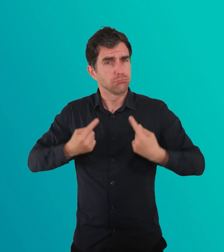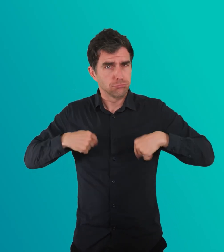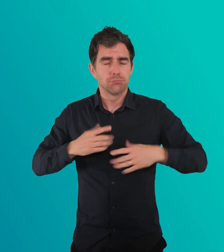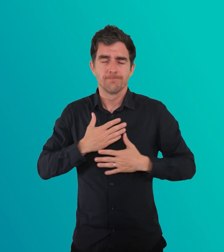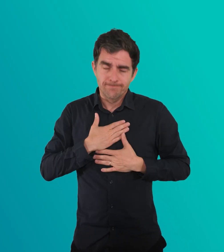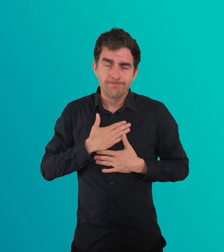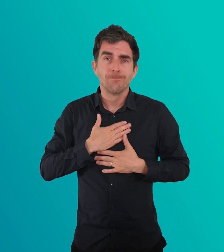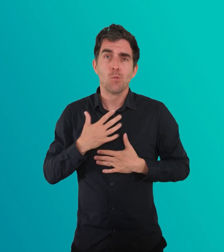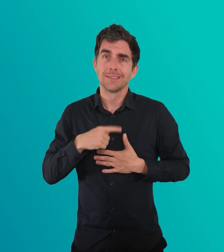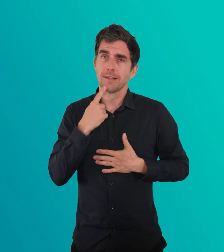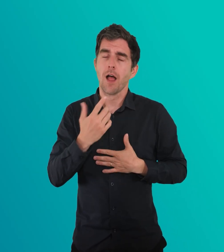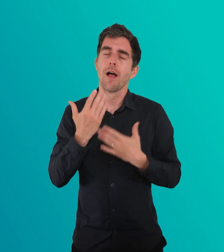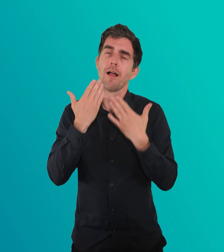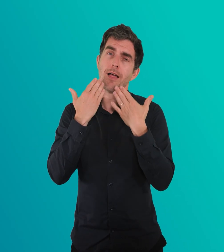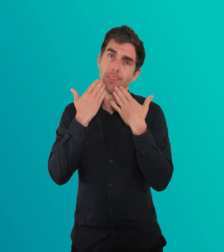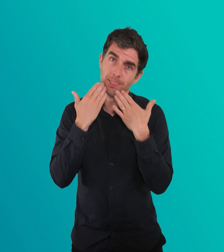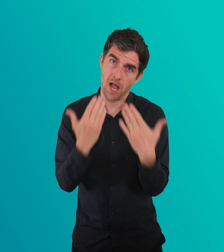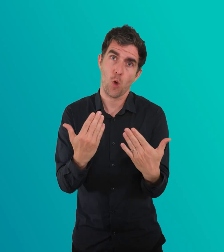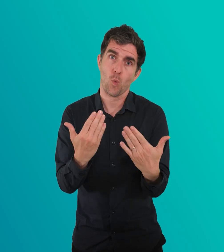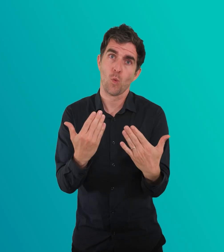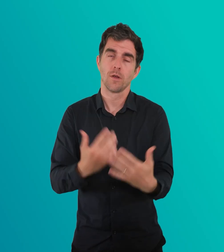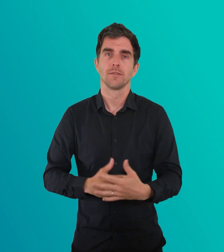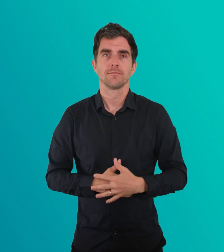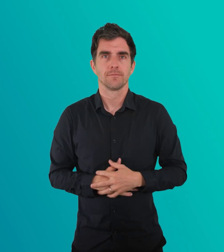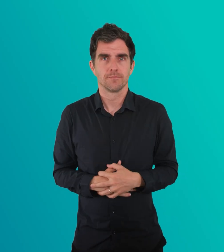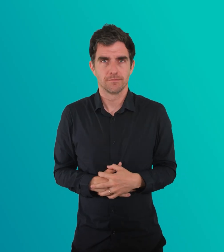we would like to say a huge thank you.